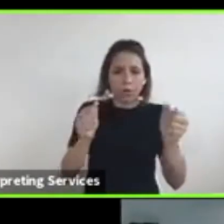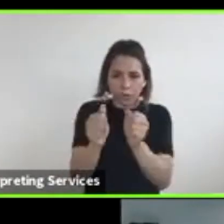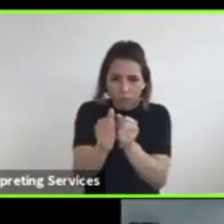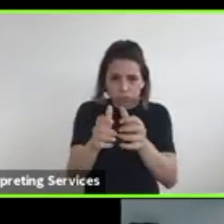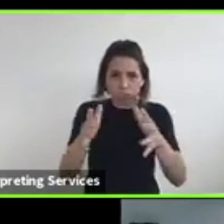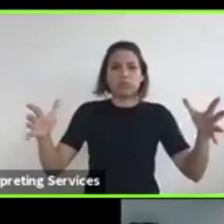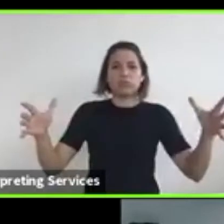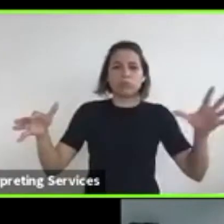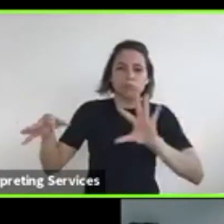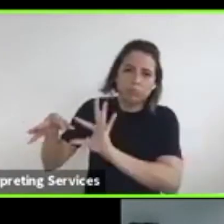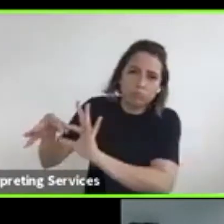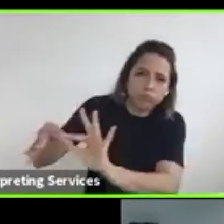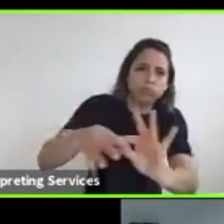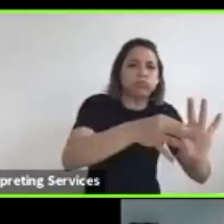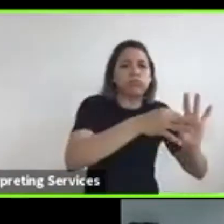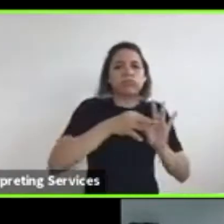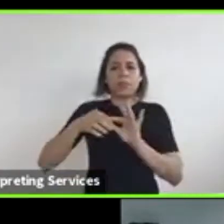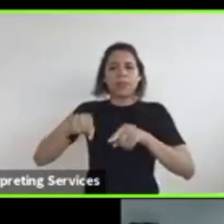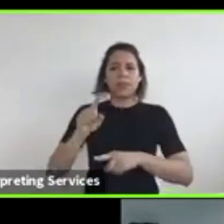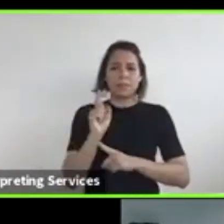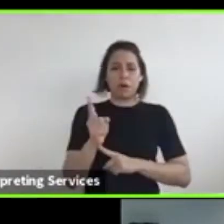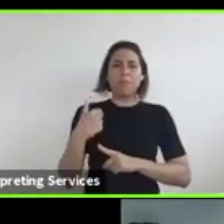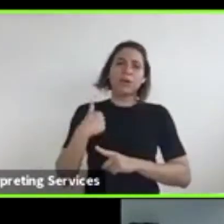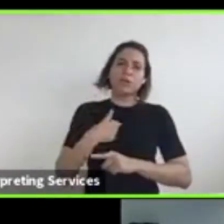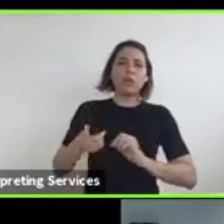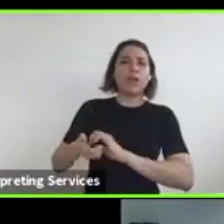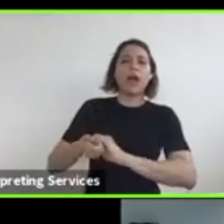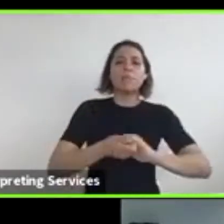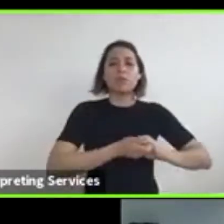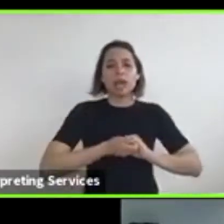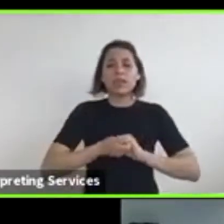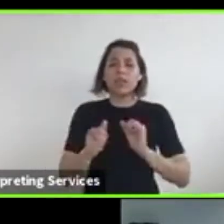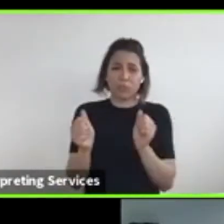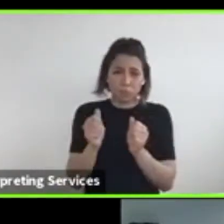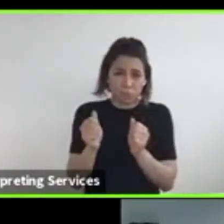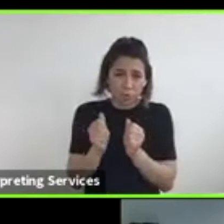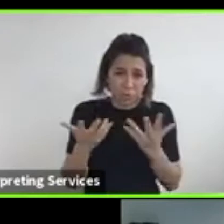SO WE COME TOGETHER WITH SHARED CONCERNS, WHICH, I THINK, FORCES AN EXAMINATION OF THE